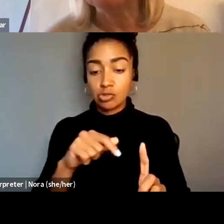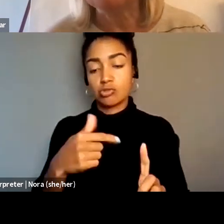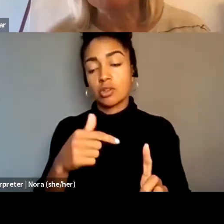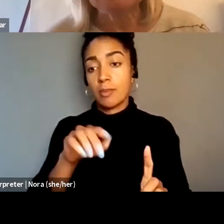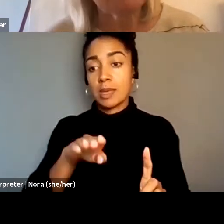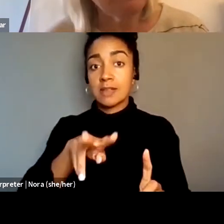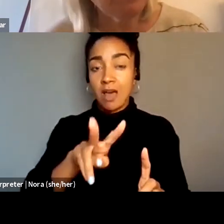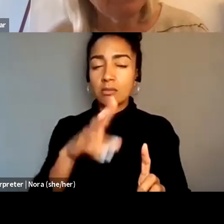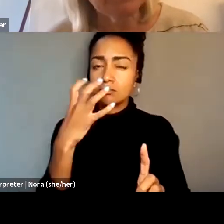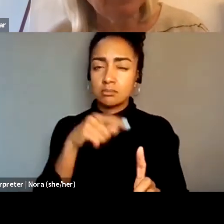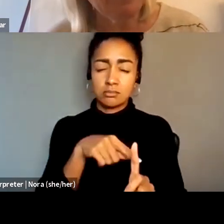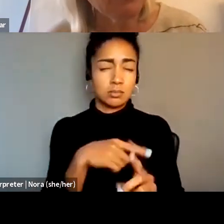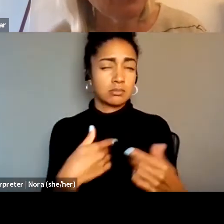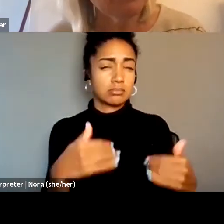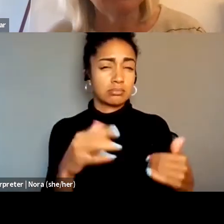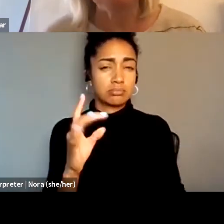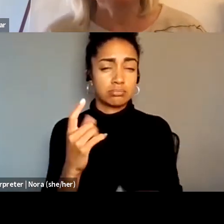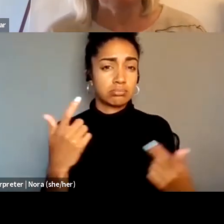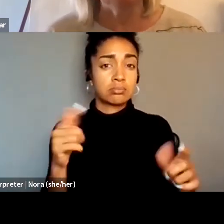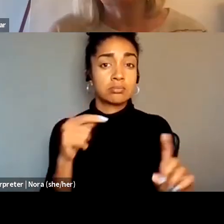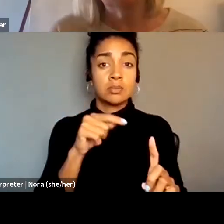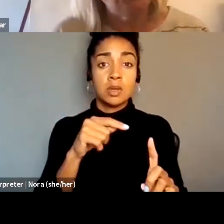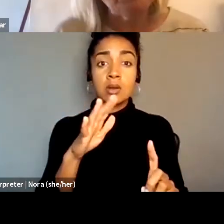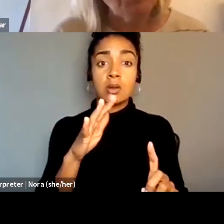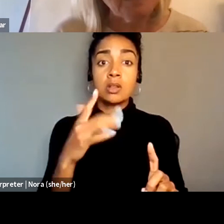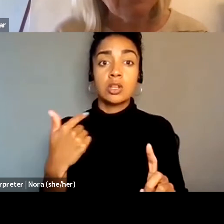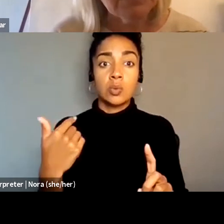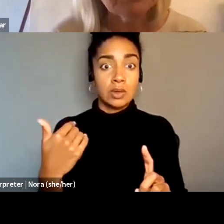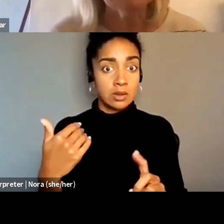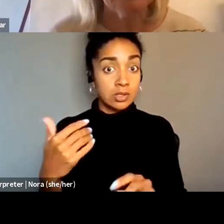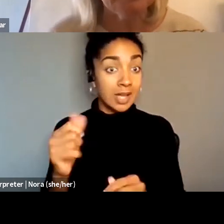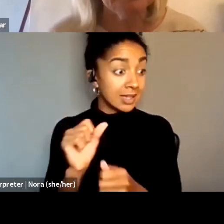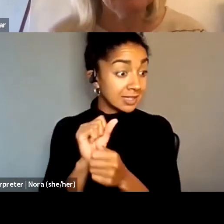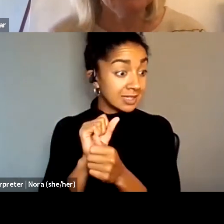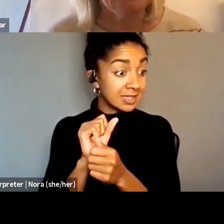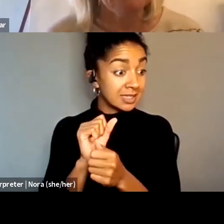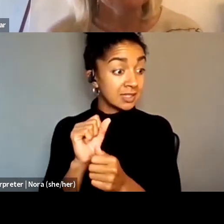so there is a Safe to Learn Coalition that we've been quite prominent on in the UK.